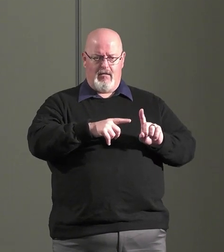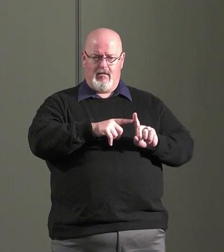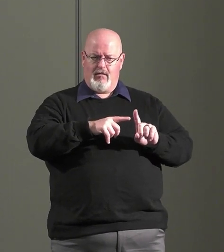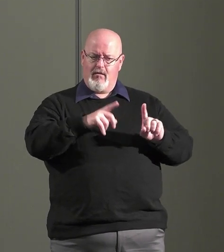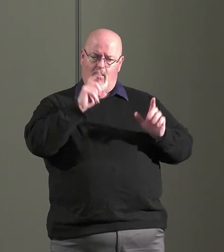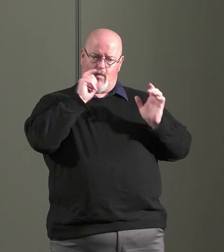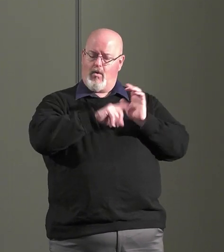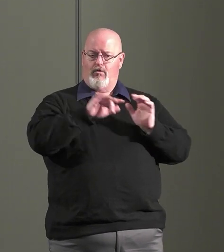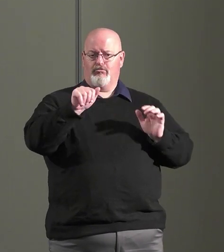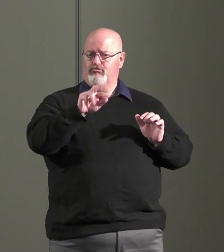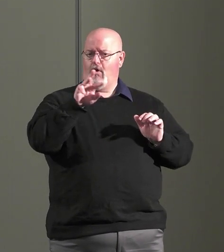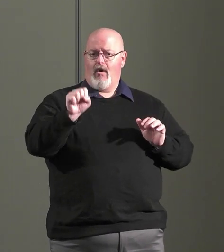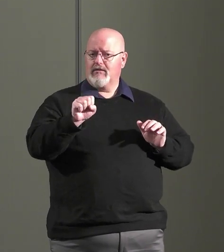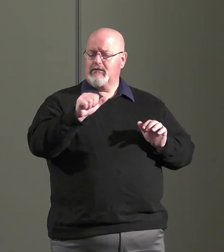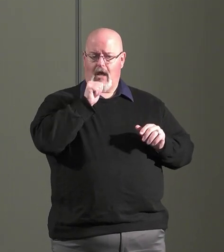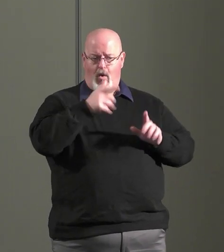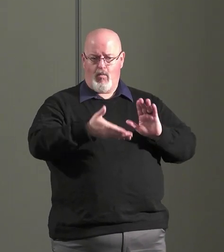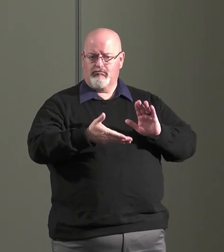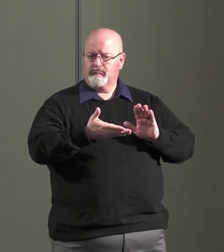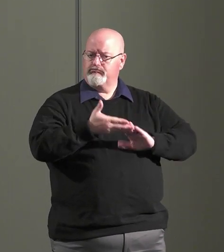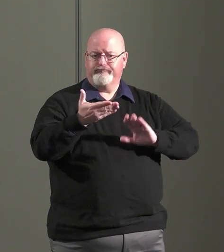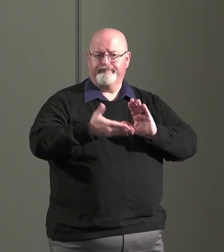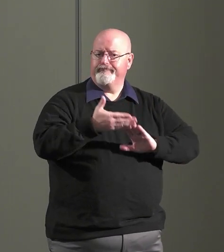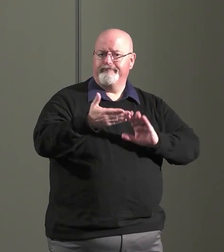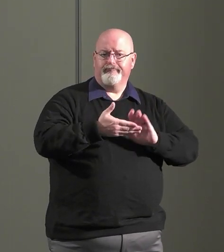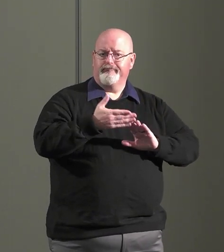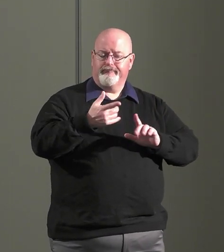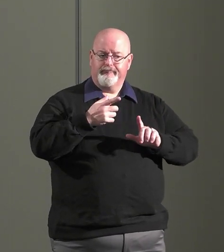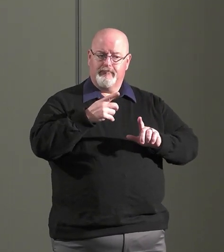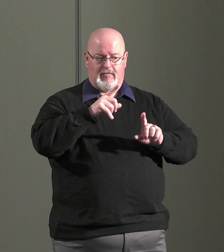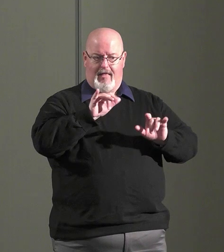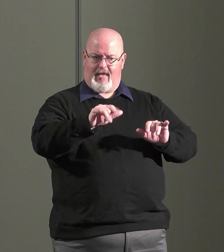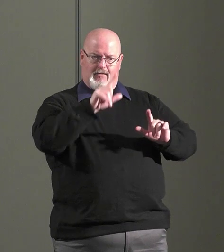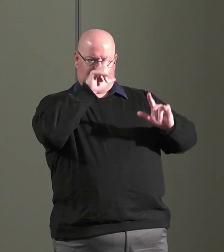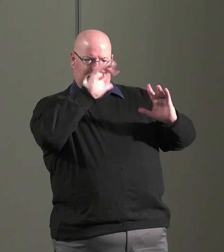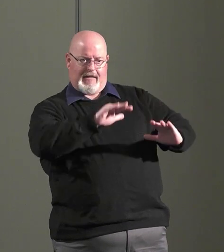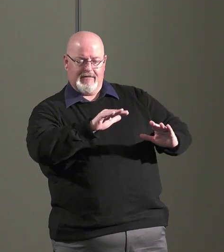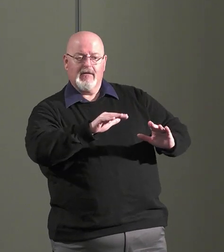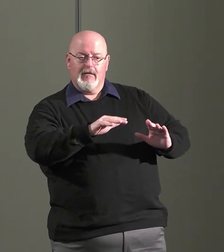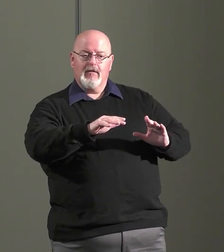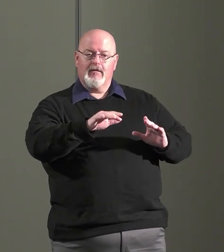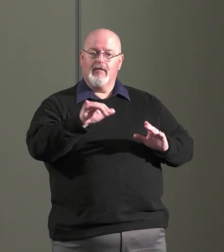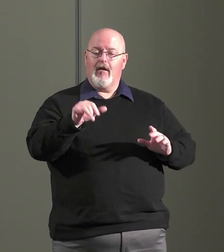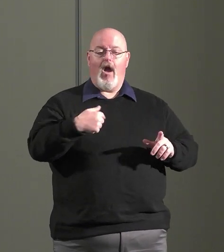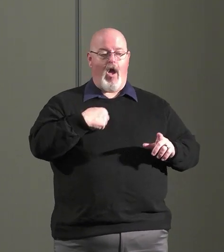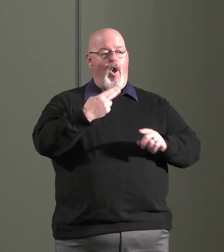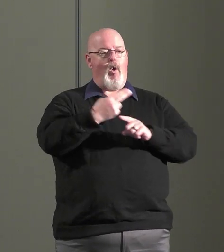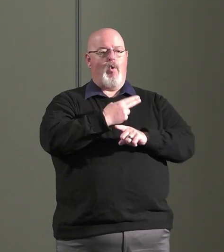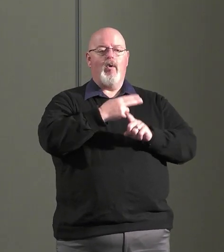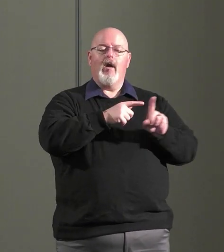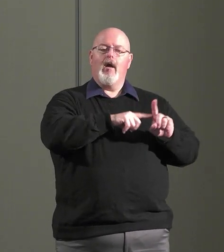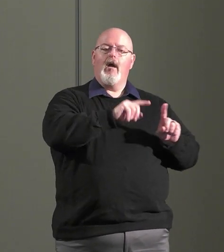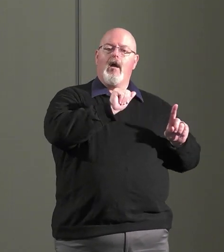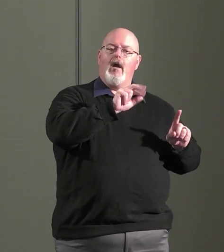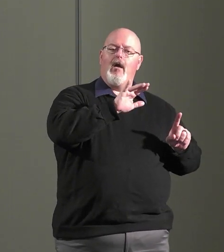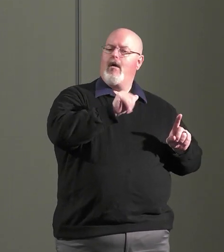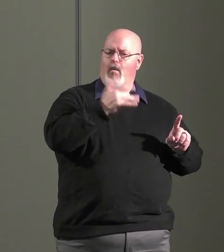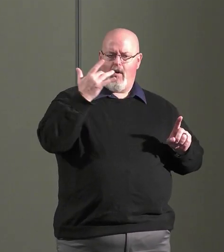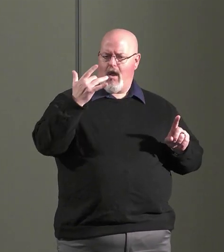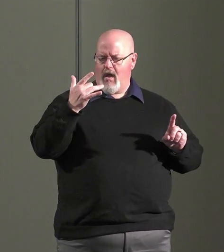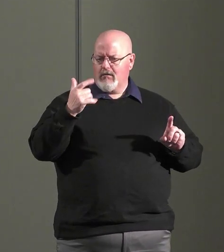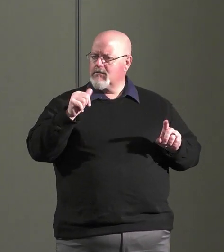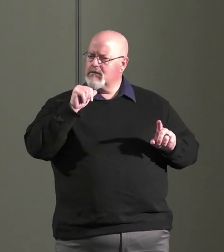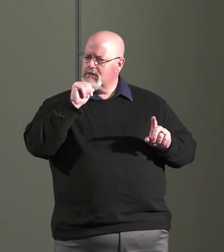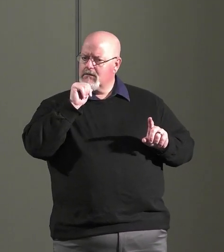JAWS doesn't work how they expected because like we say, I used this ARIA why doesn't it convey